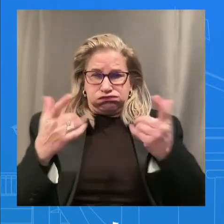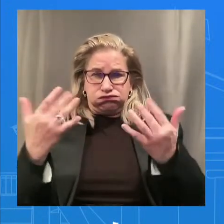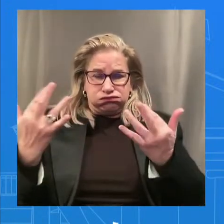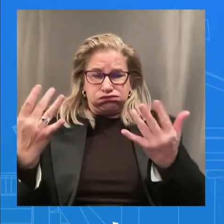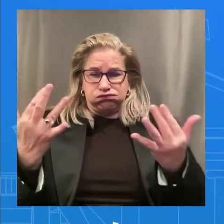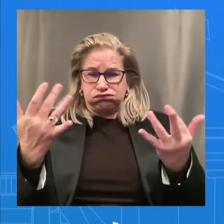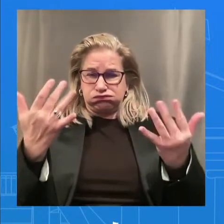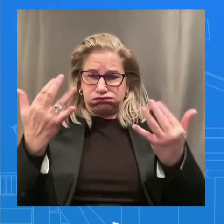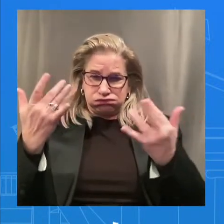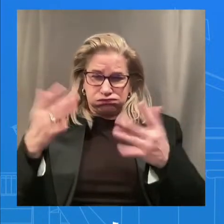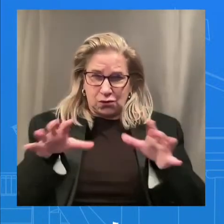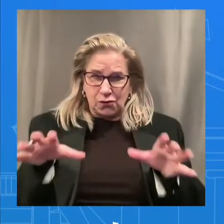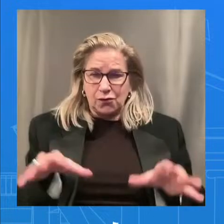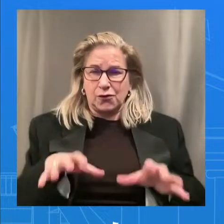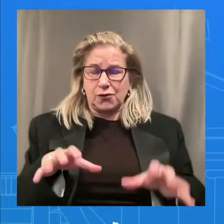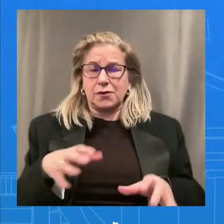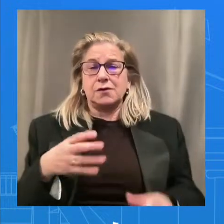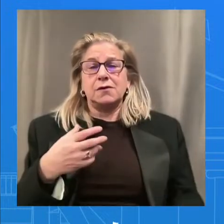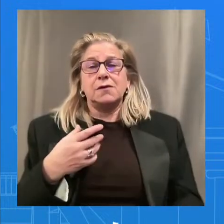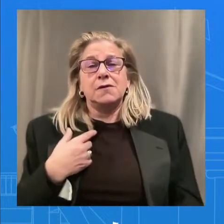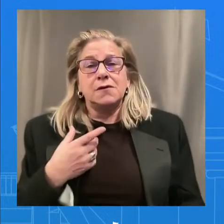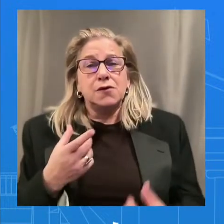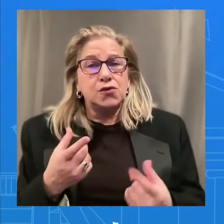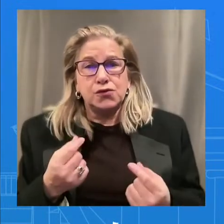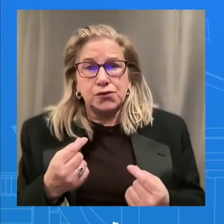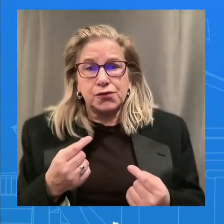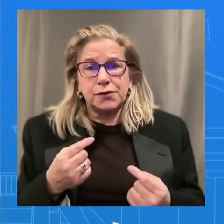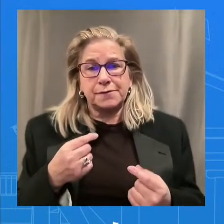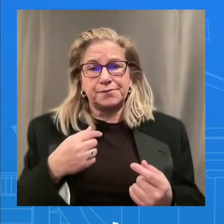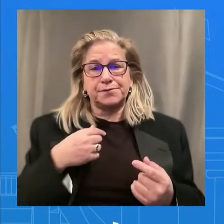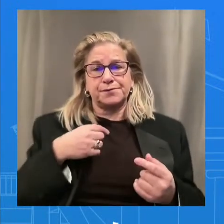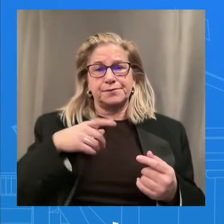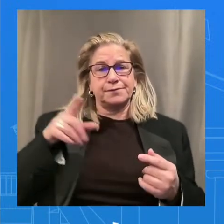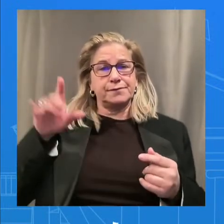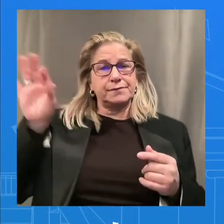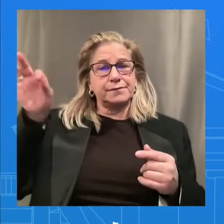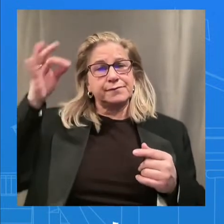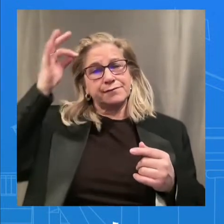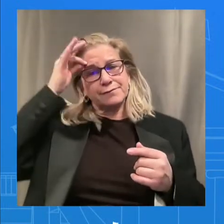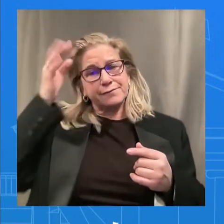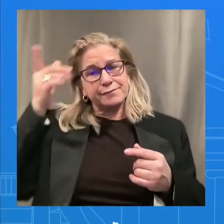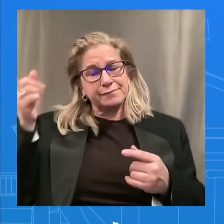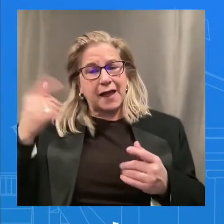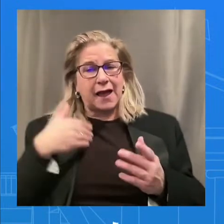we’ve read out calls that he’s done, briefings that he’s done. You’ve sa- -- you’ve seen him in person take questions